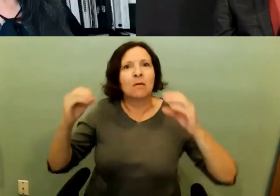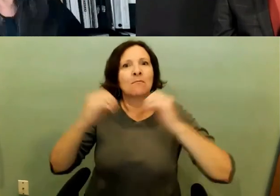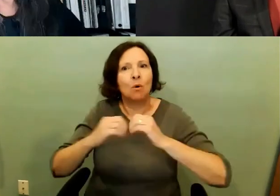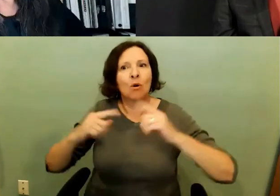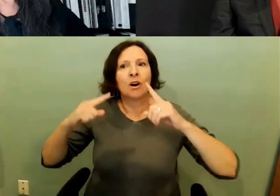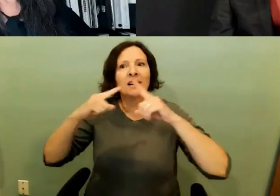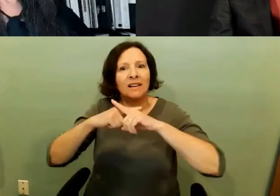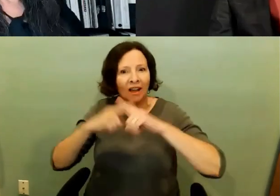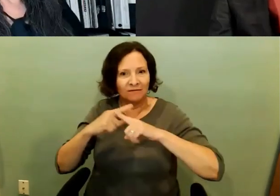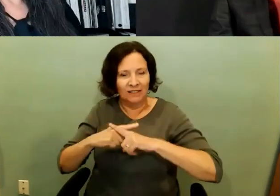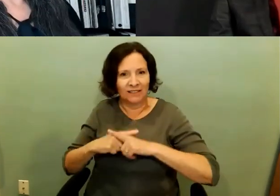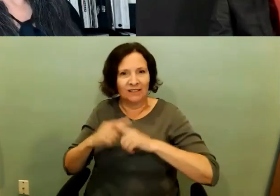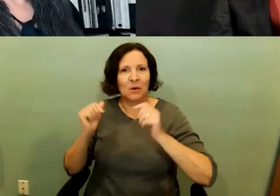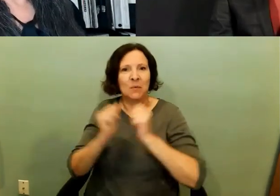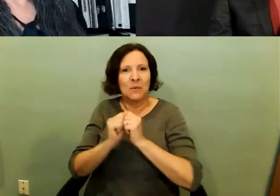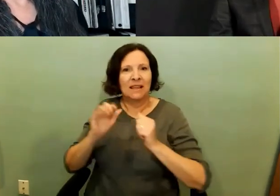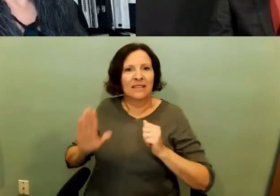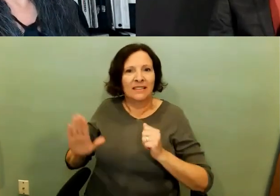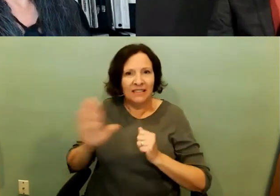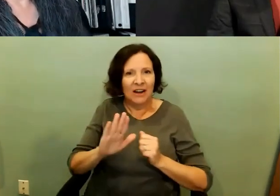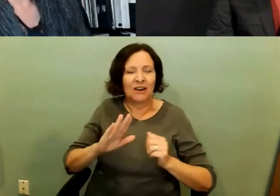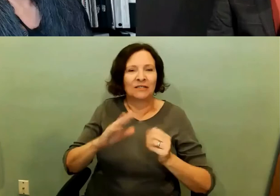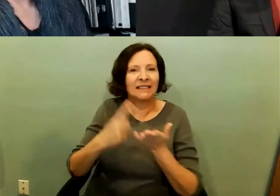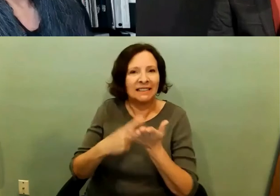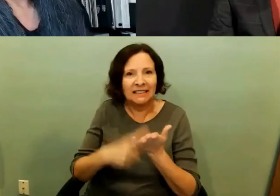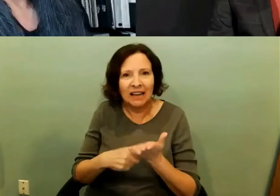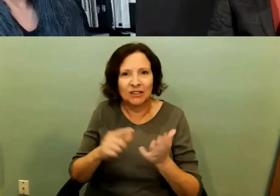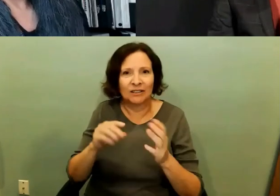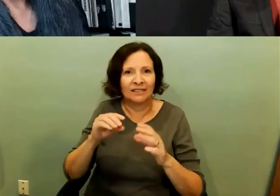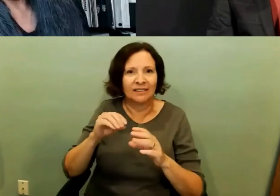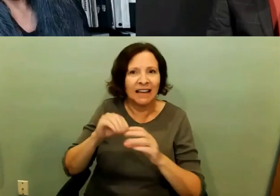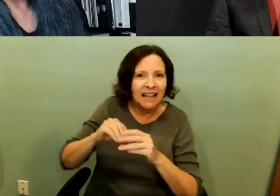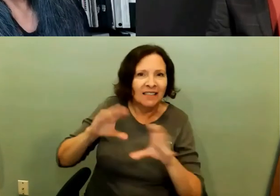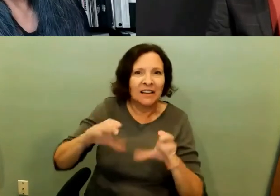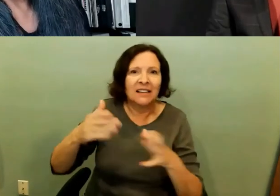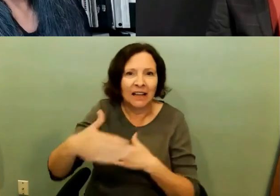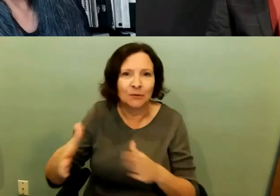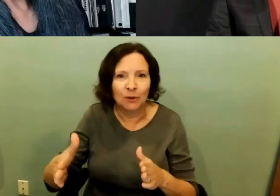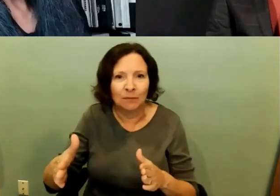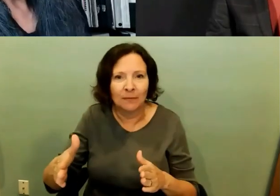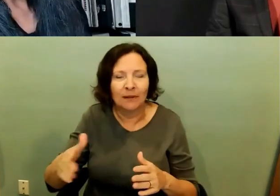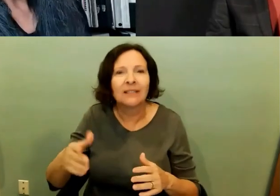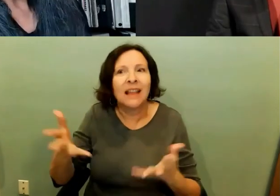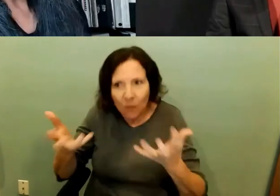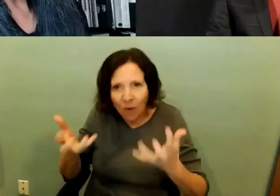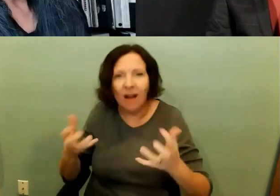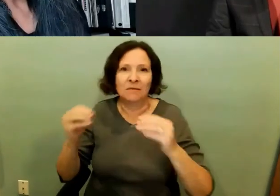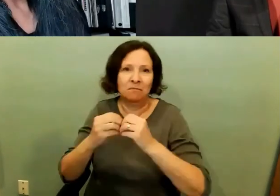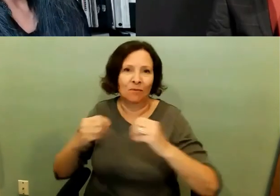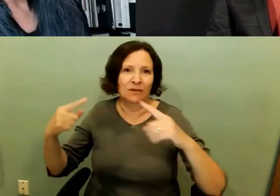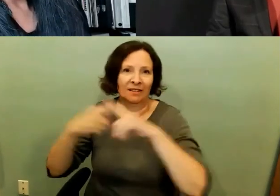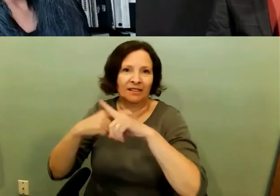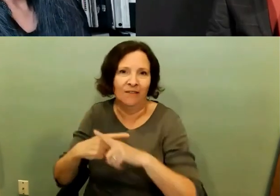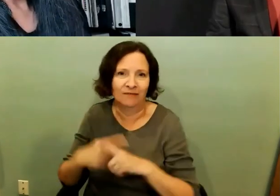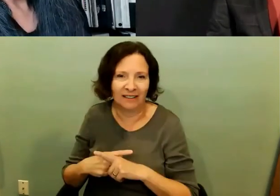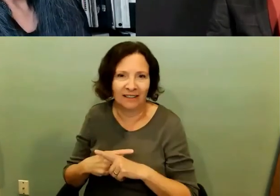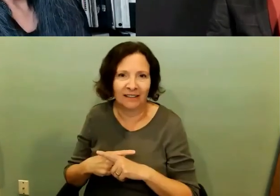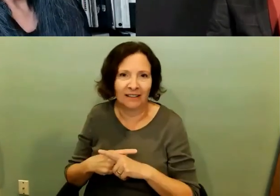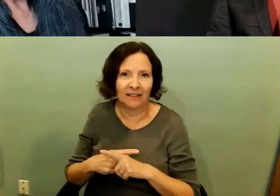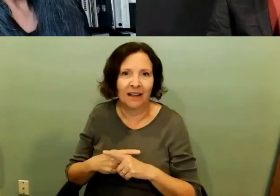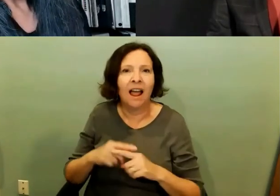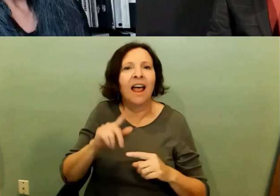because that is the thing that makes me optimistic about the future and our democracy.